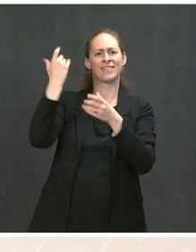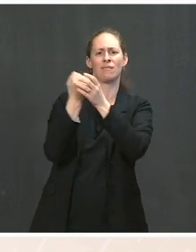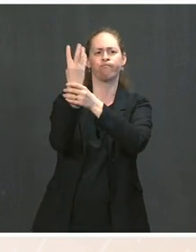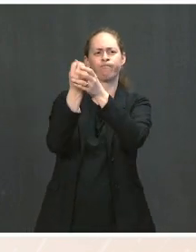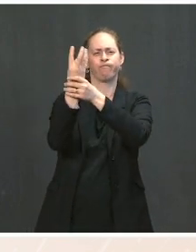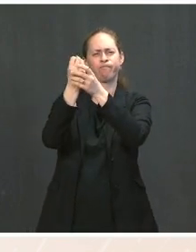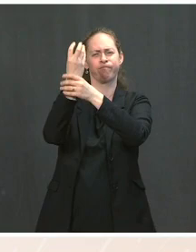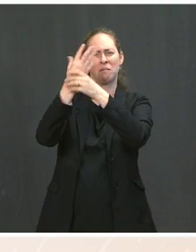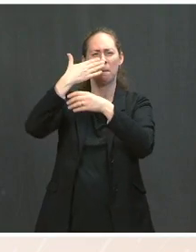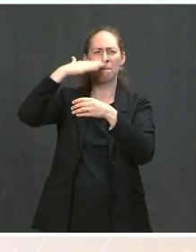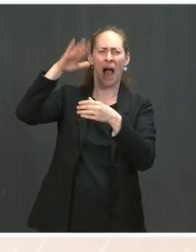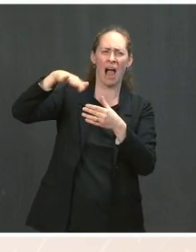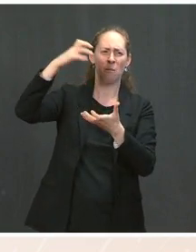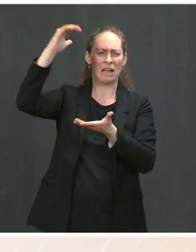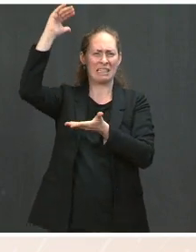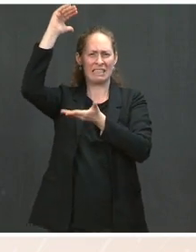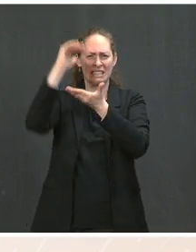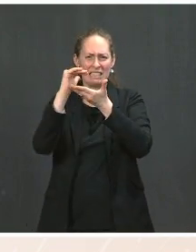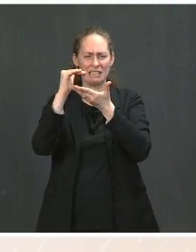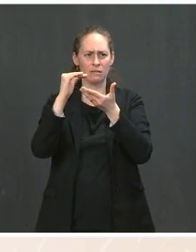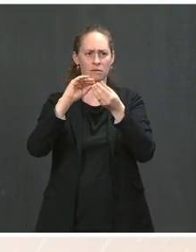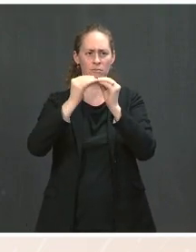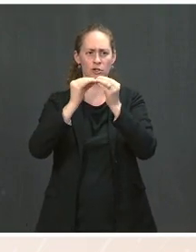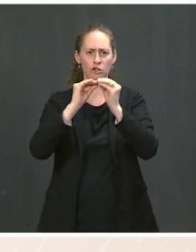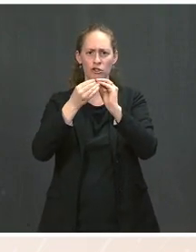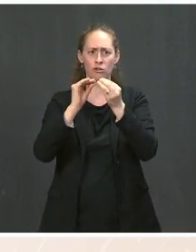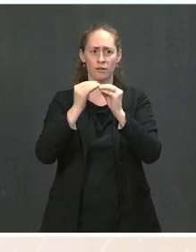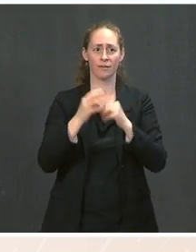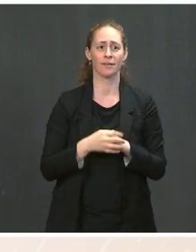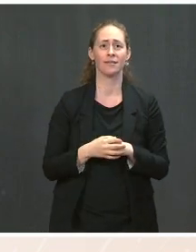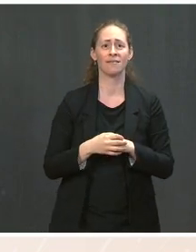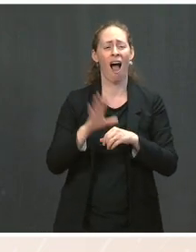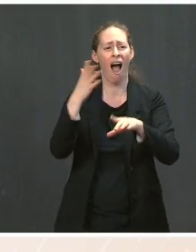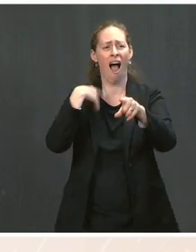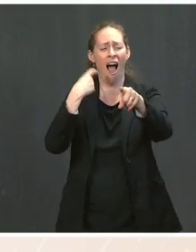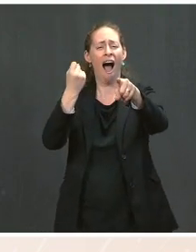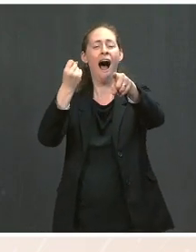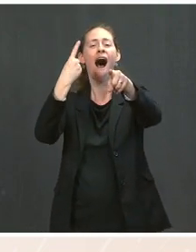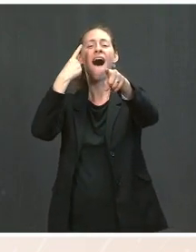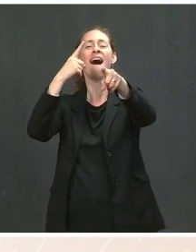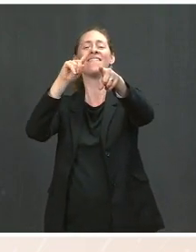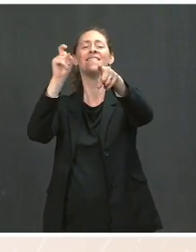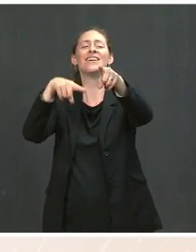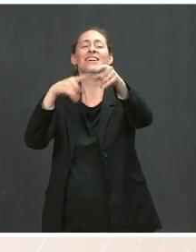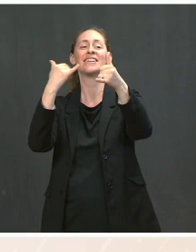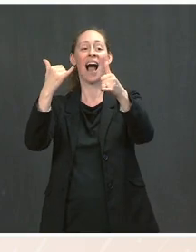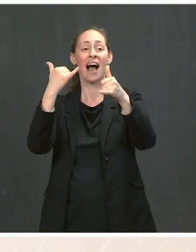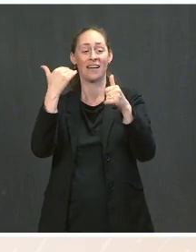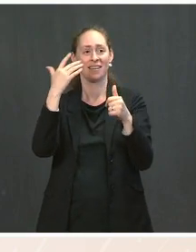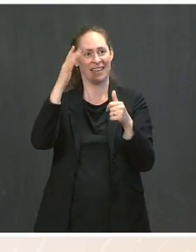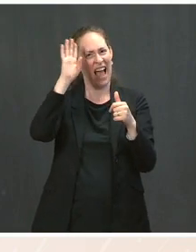Ms. Psaki: I understand the question too. It's going to be a full week next week. May- -- let me see if we can get to some more previewing by tomorrow.